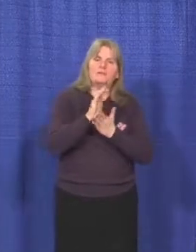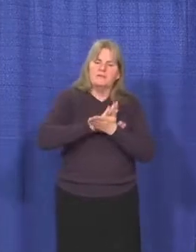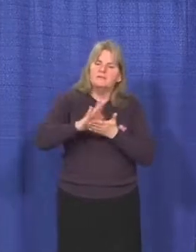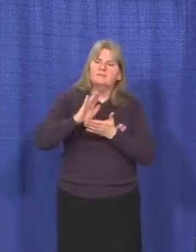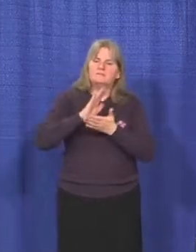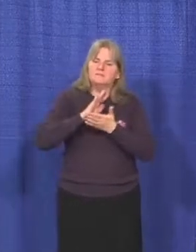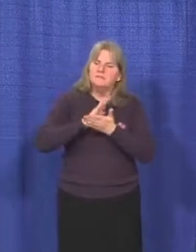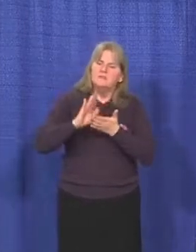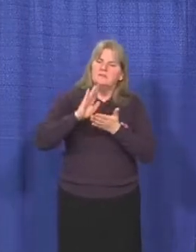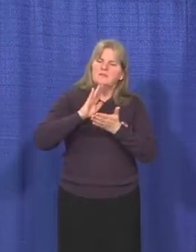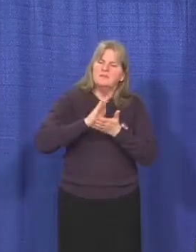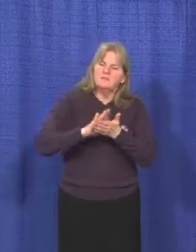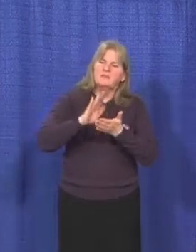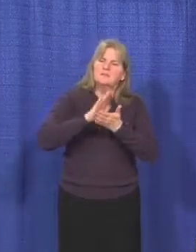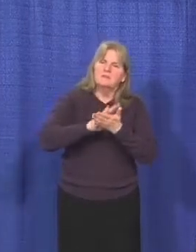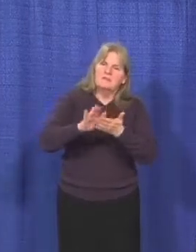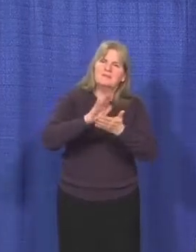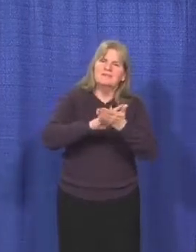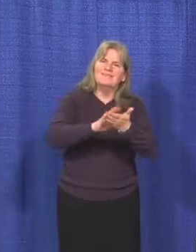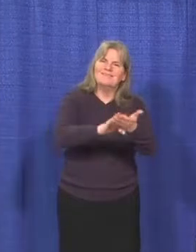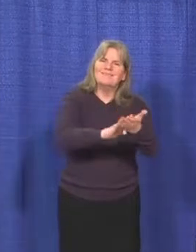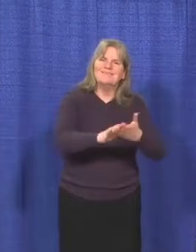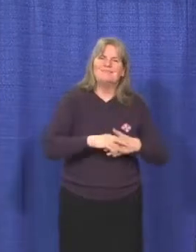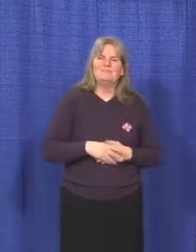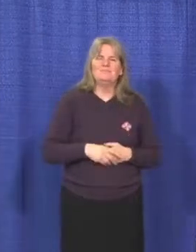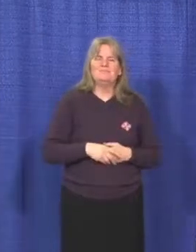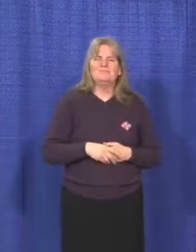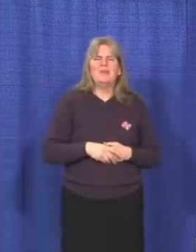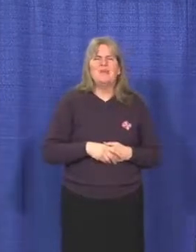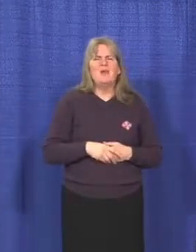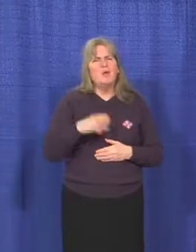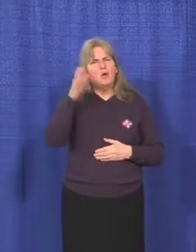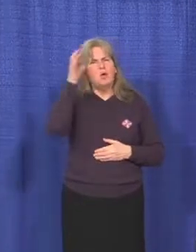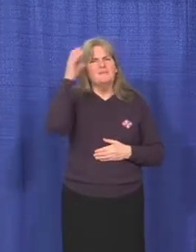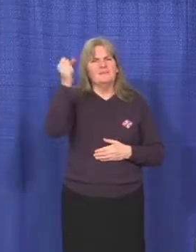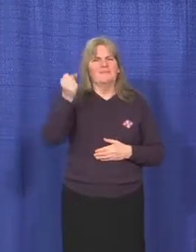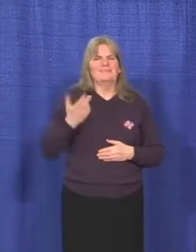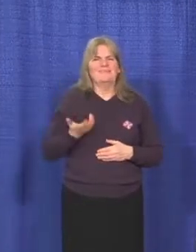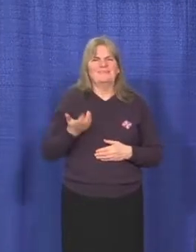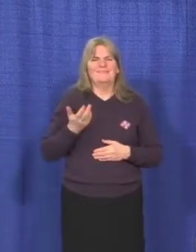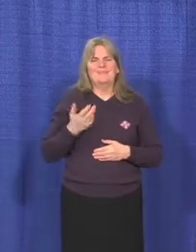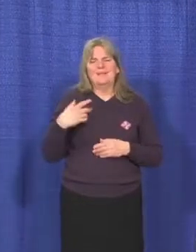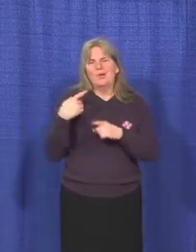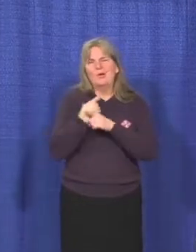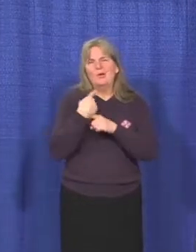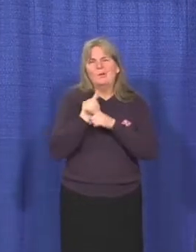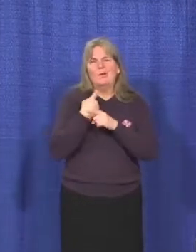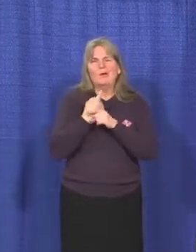It's mostly common sense but paying attention to that regular